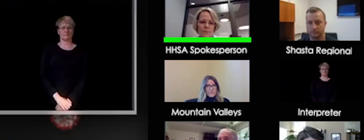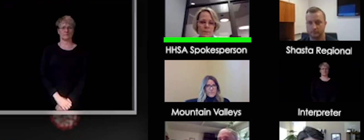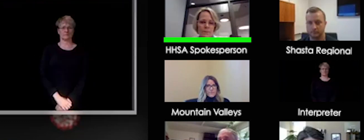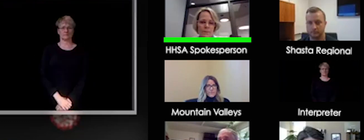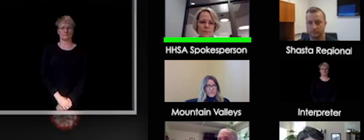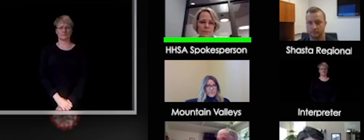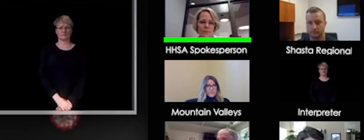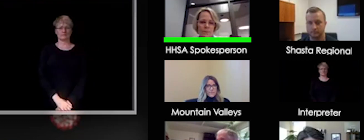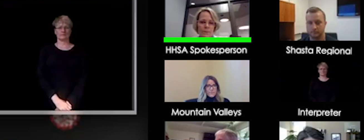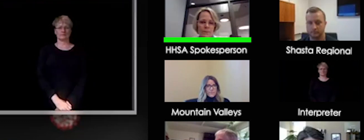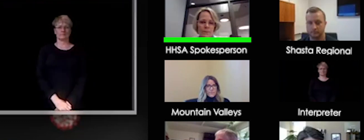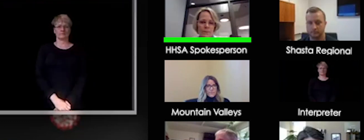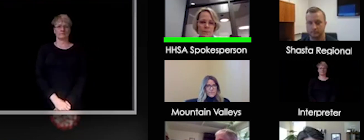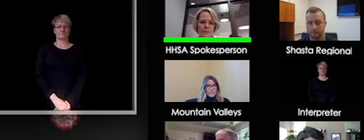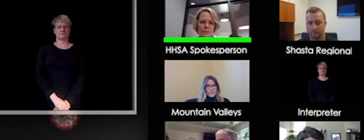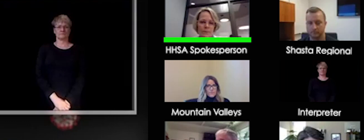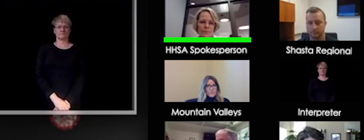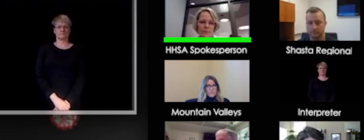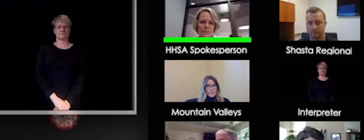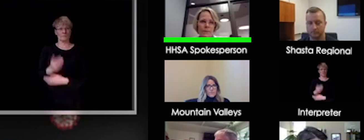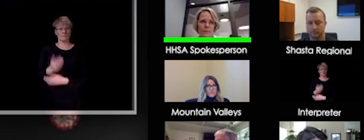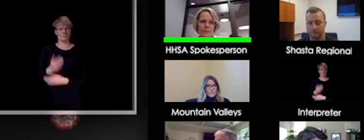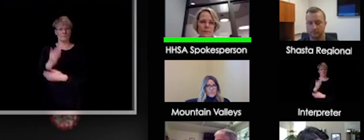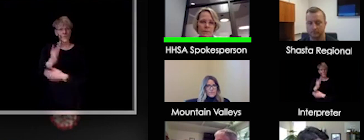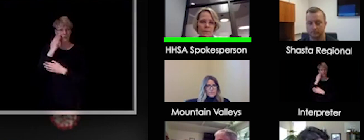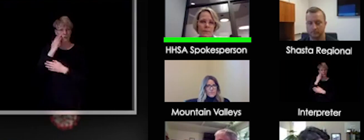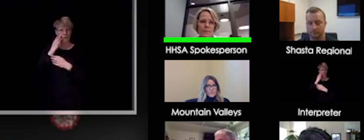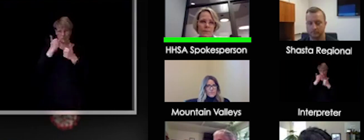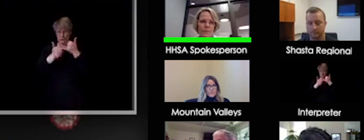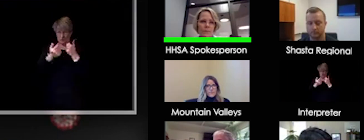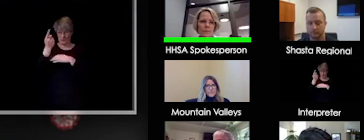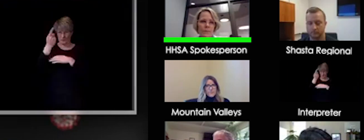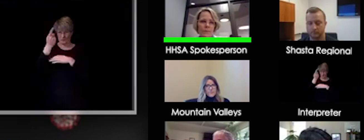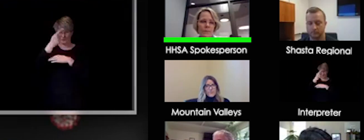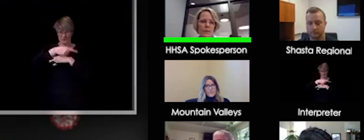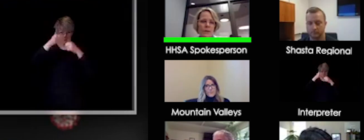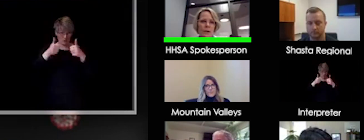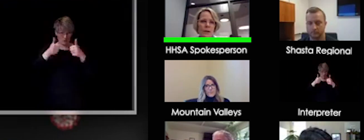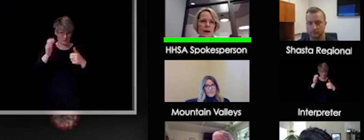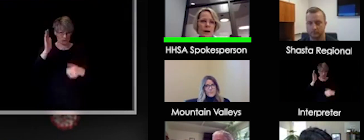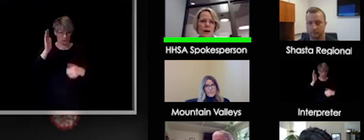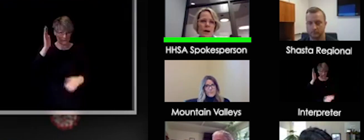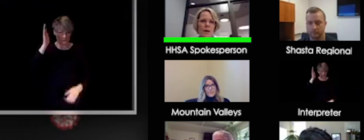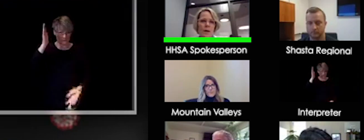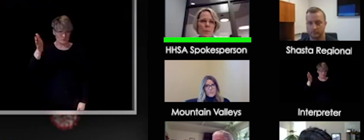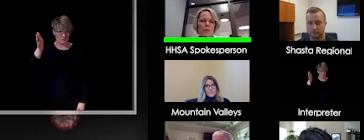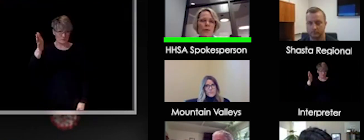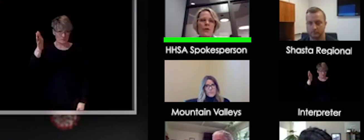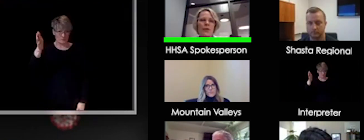And do you know when that will be up? What day?